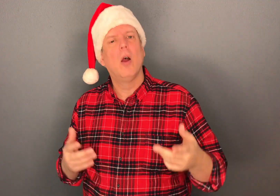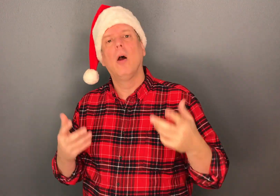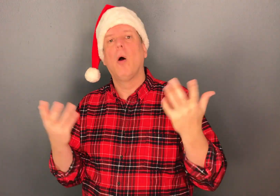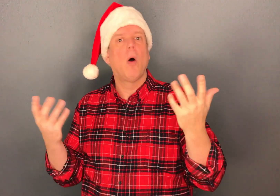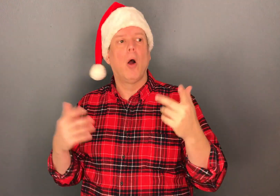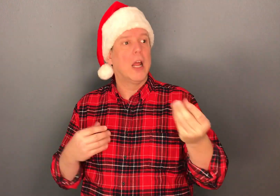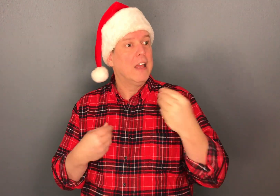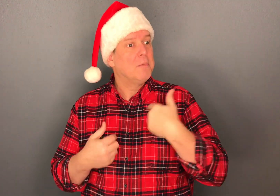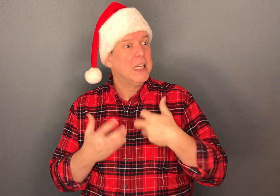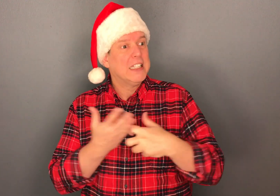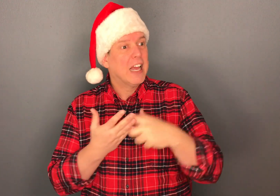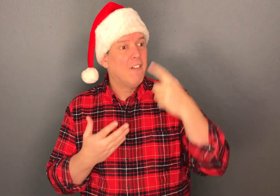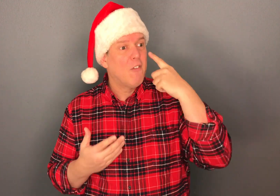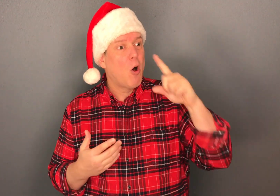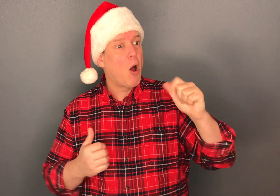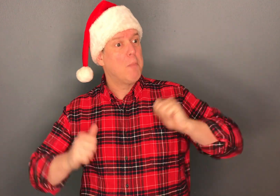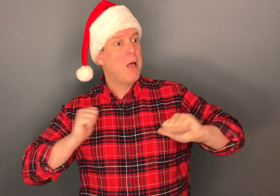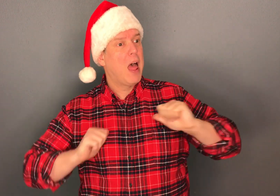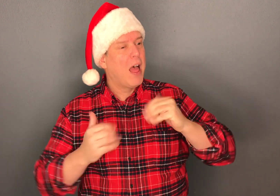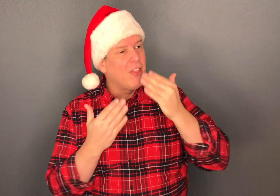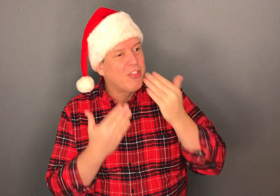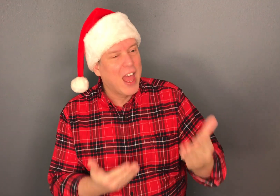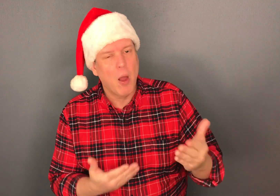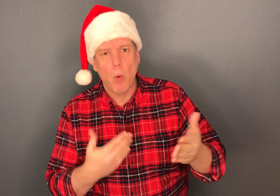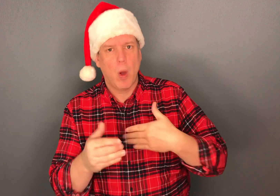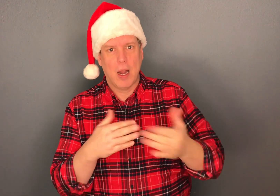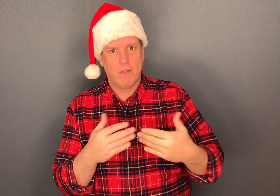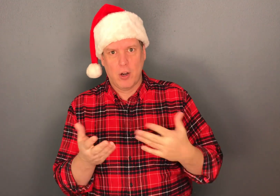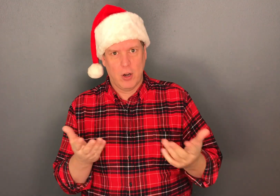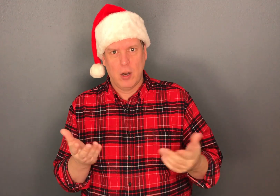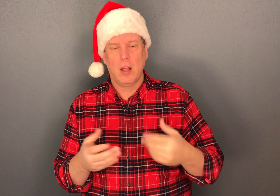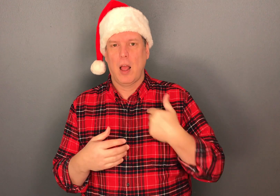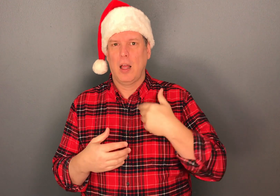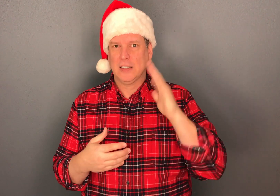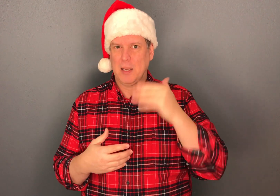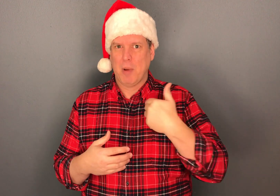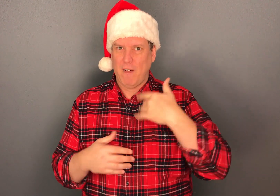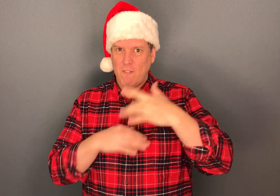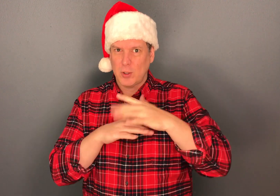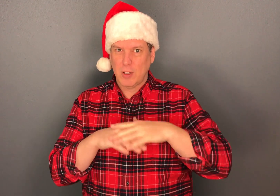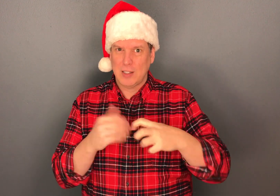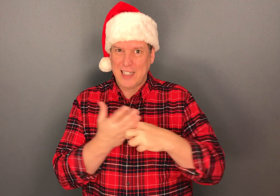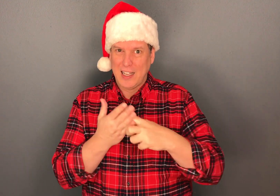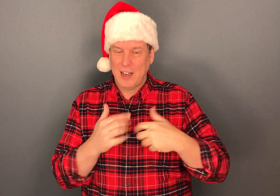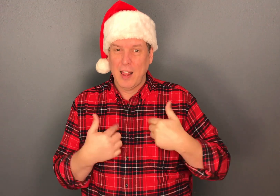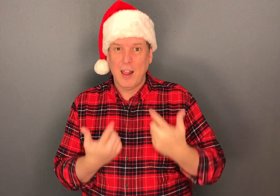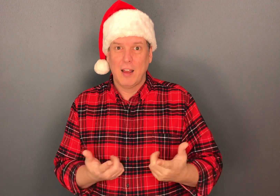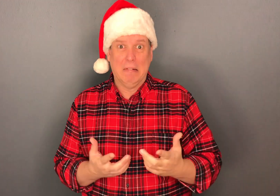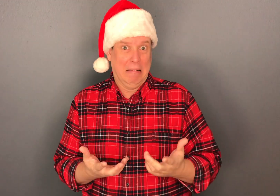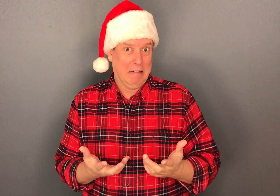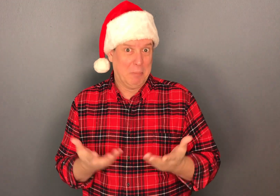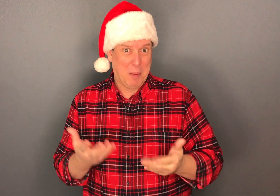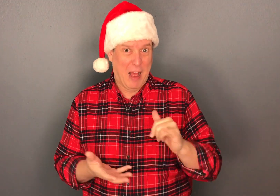or "thank you for giving you a ticket to the football game" or for that performance or whatever it seems I'm focused on tickets lately!